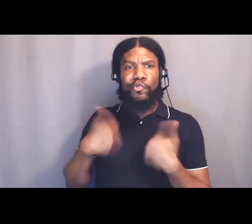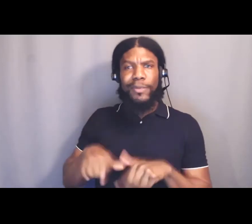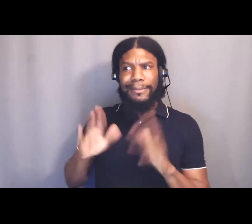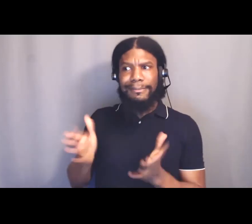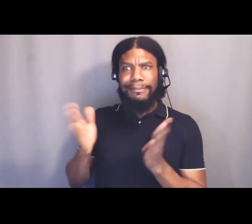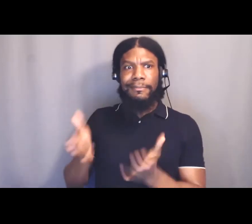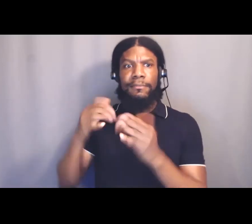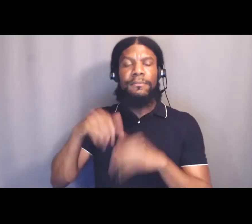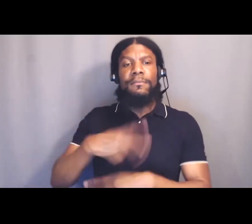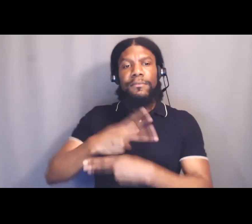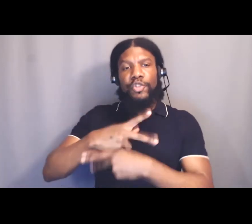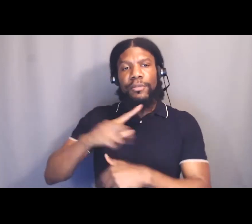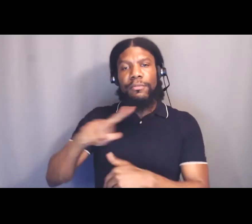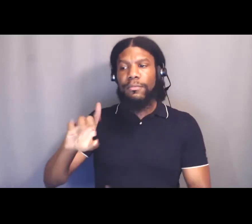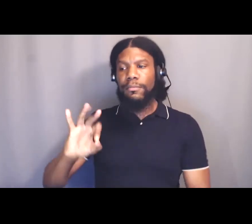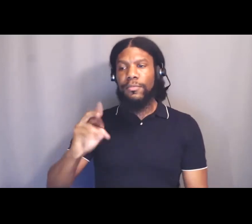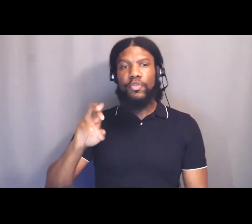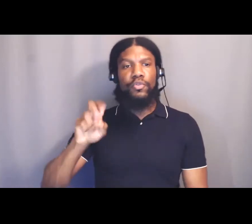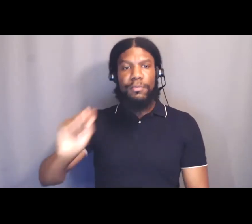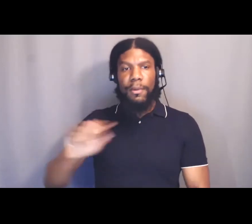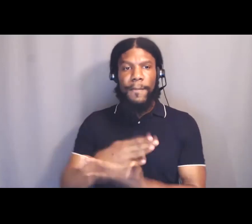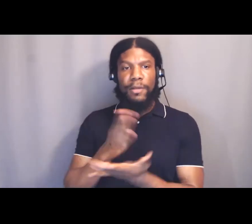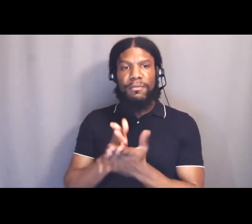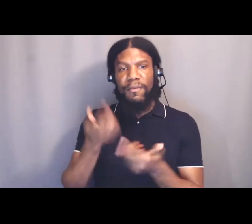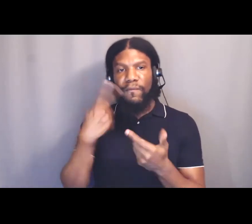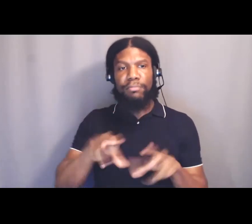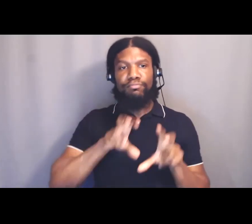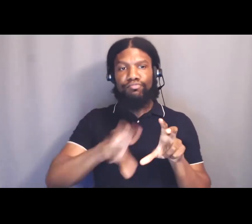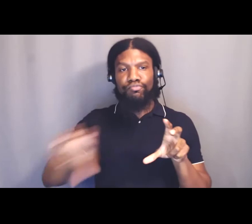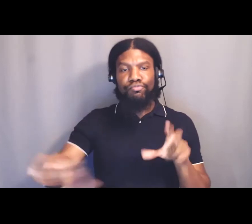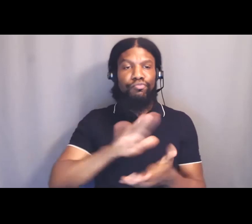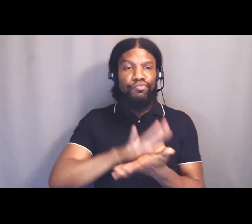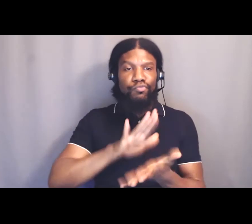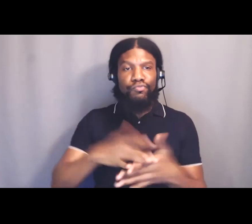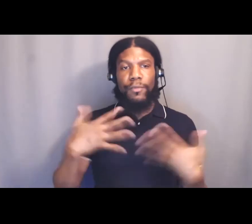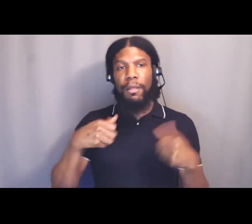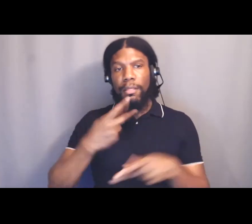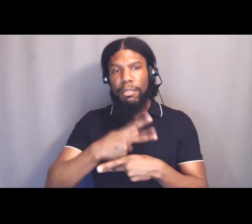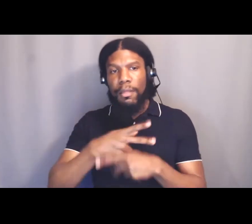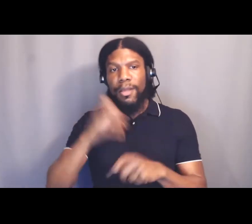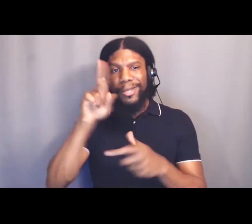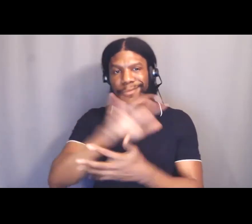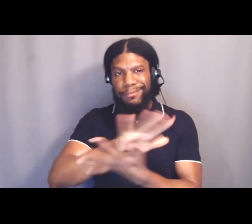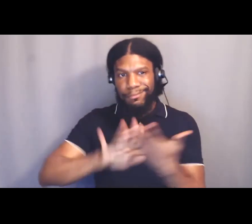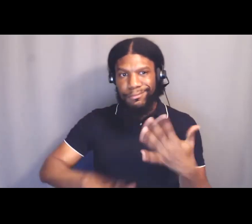invest in our schools, education, healthcare, things like that. And then, we also heard from the students